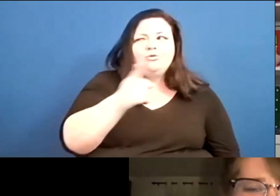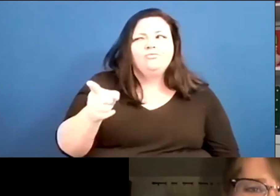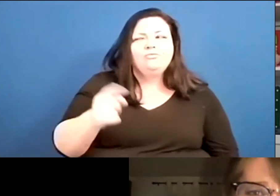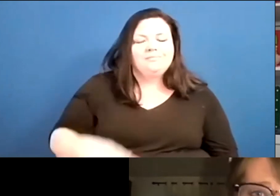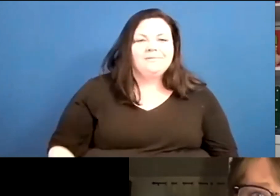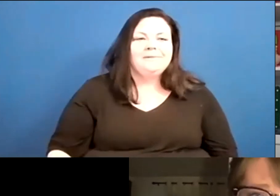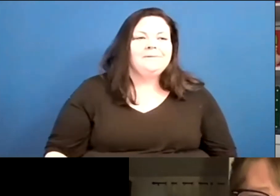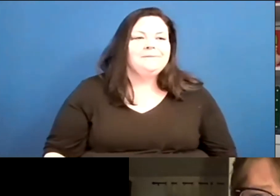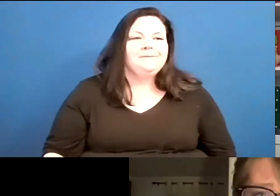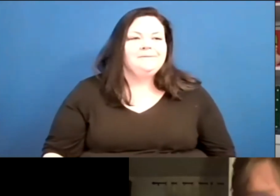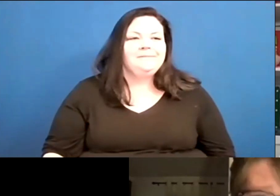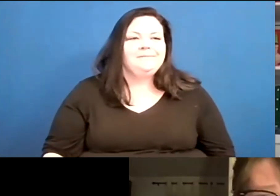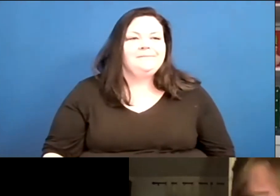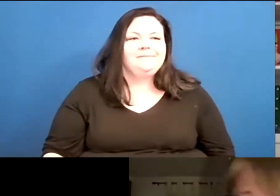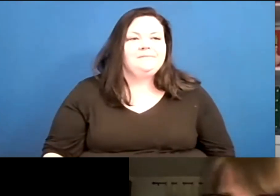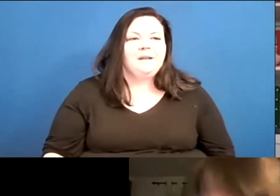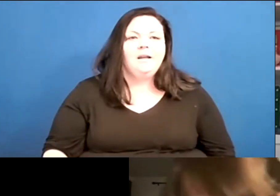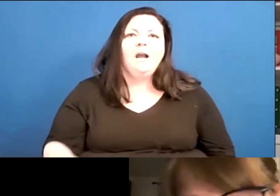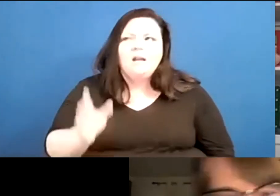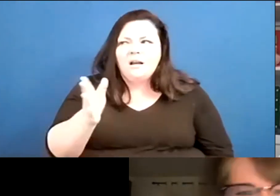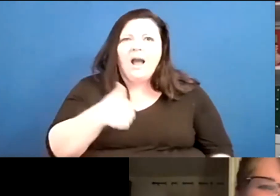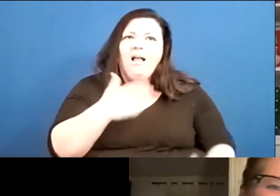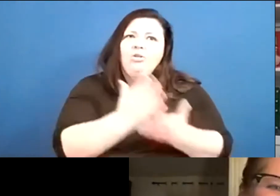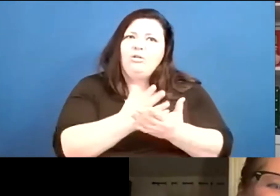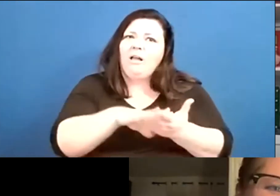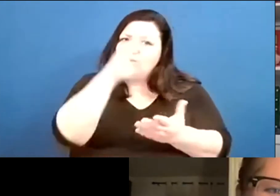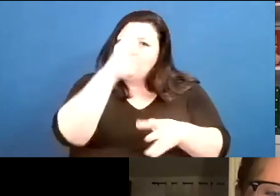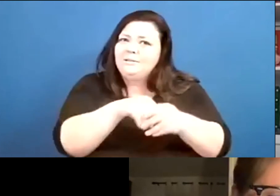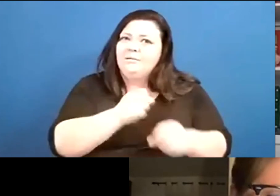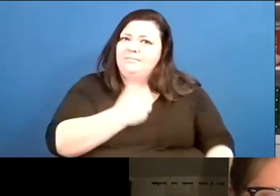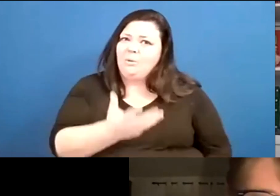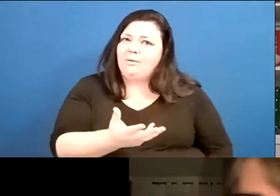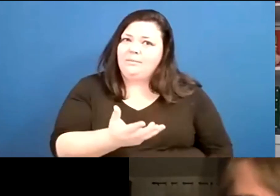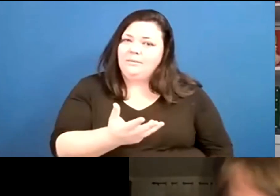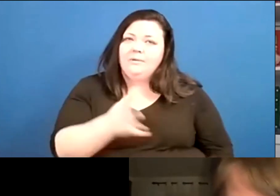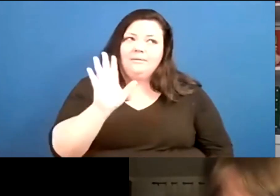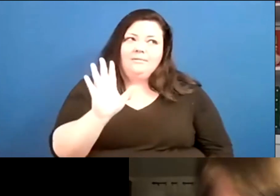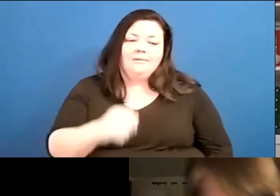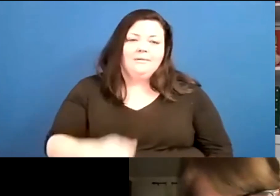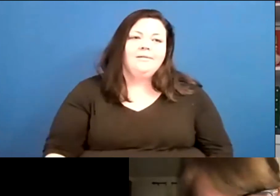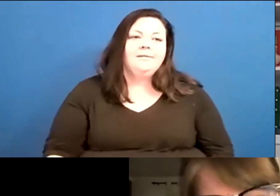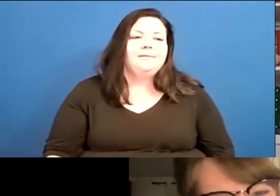Fact, I learned it in a poem. Yeah oh my gosh, yeah maybe that's not the